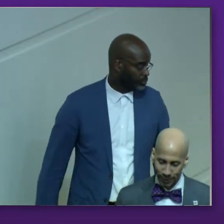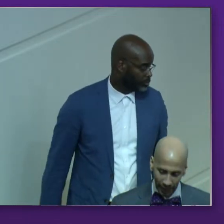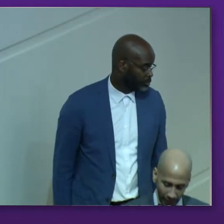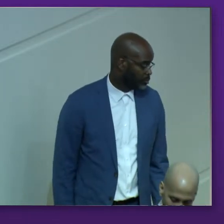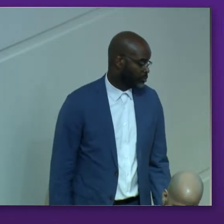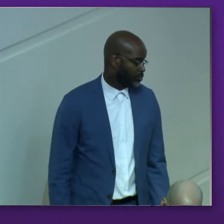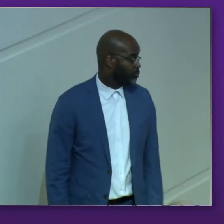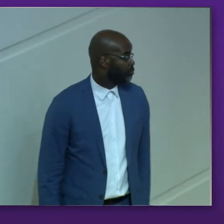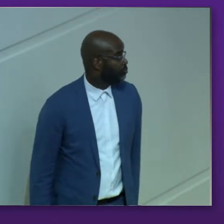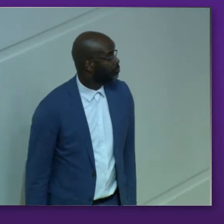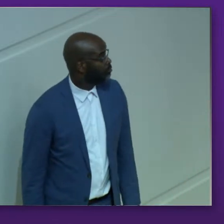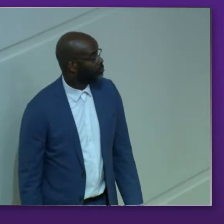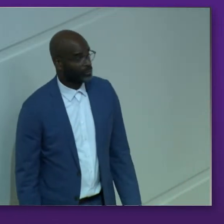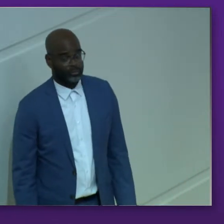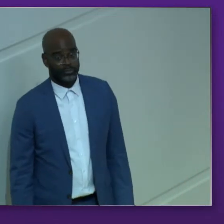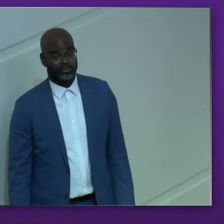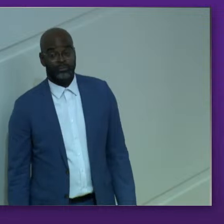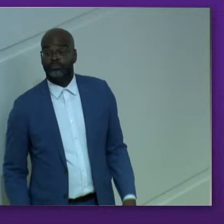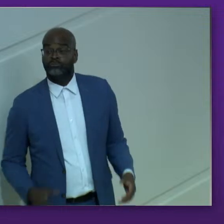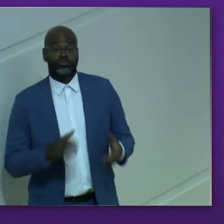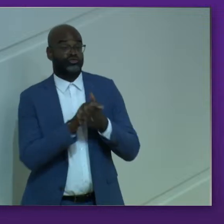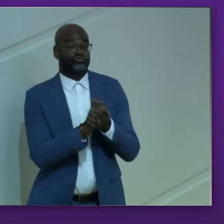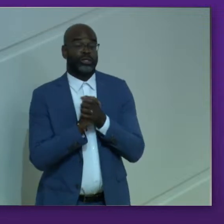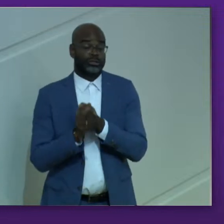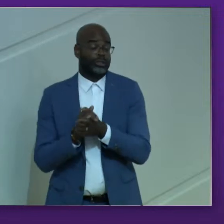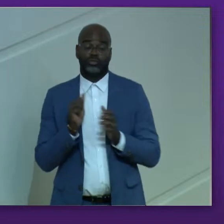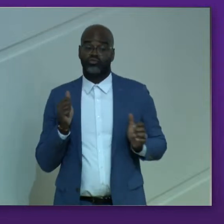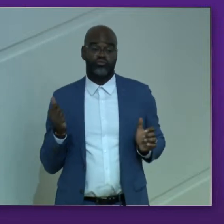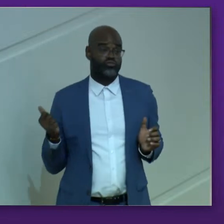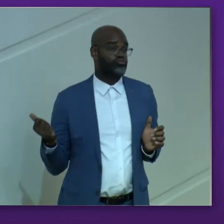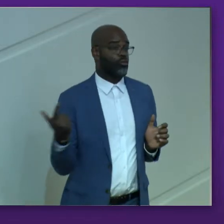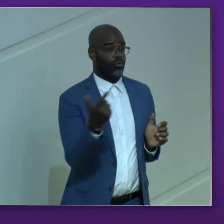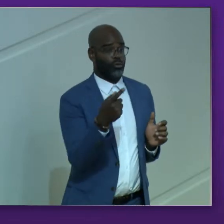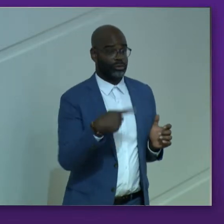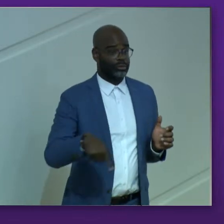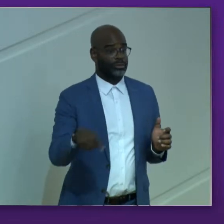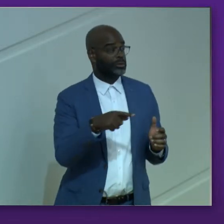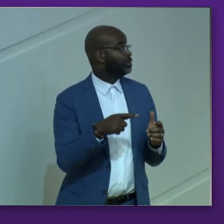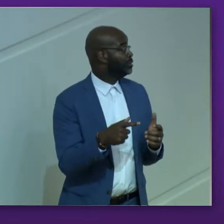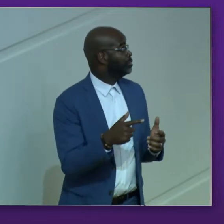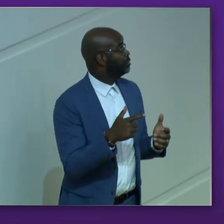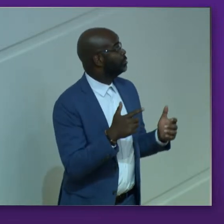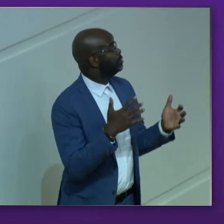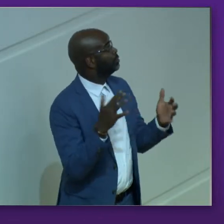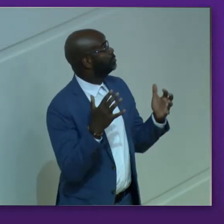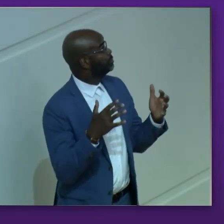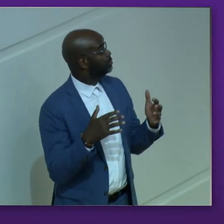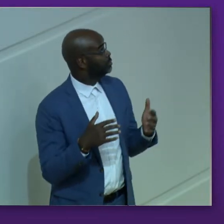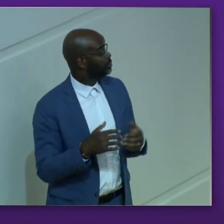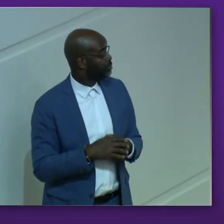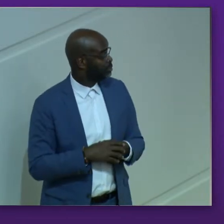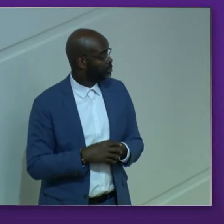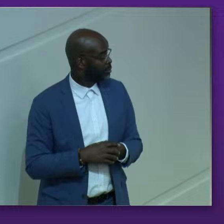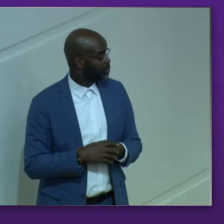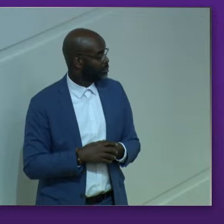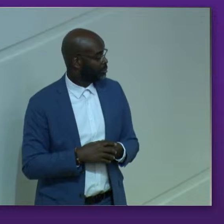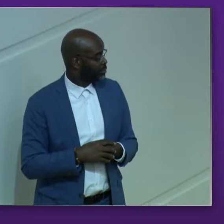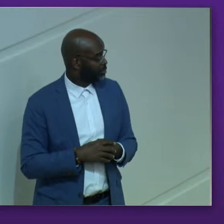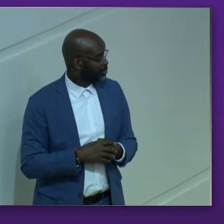CONGRATULATIONS TO ALL THE